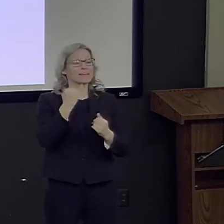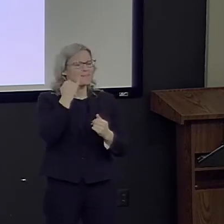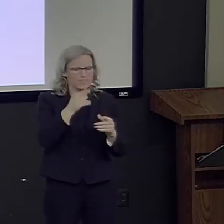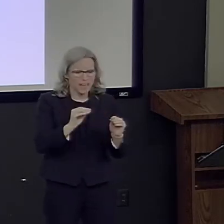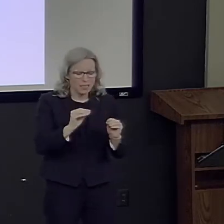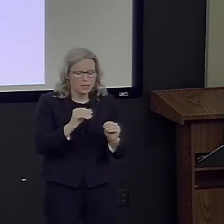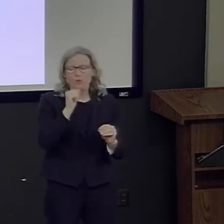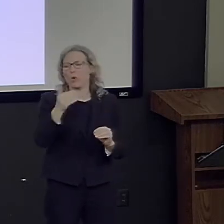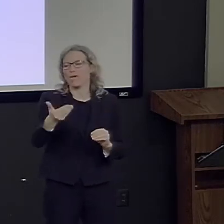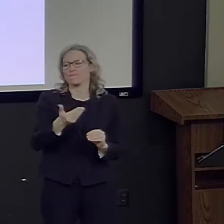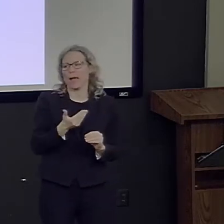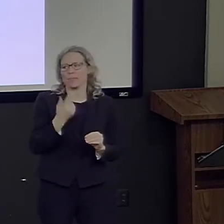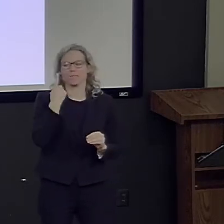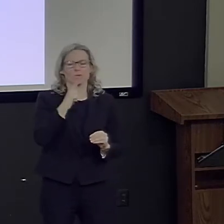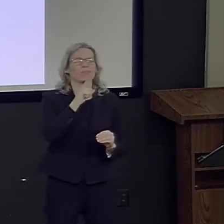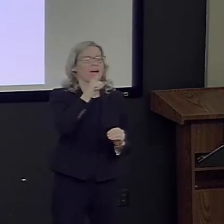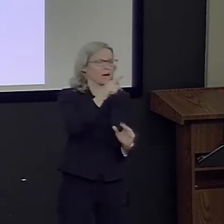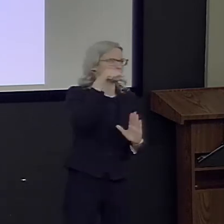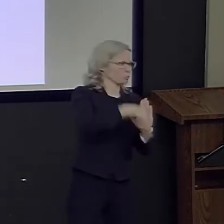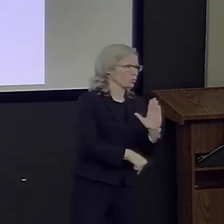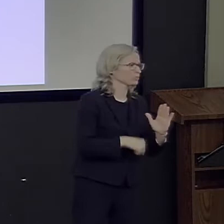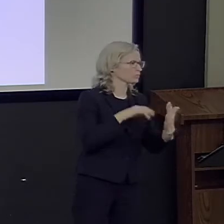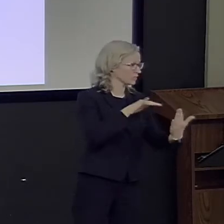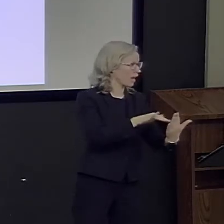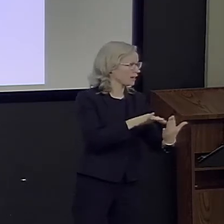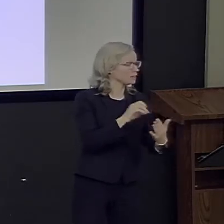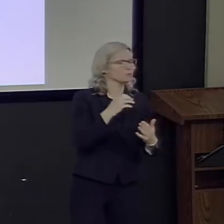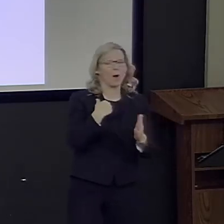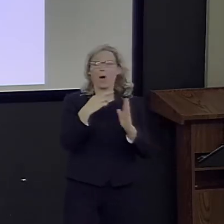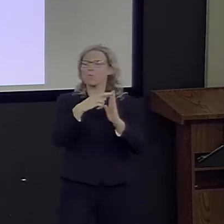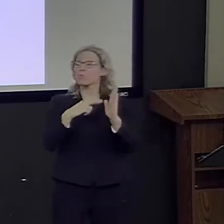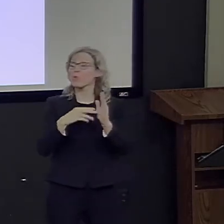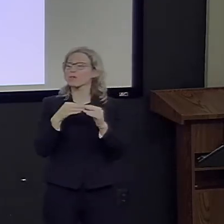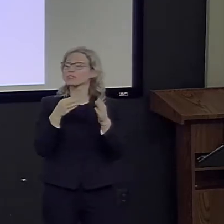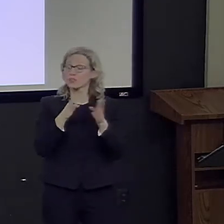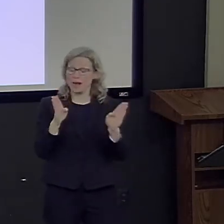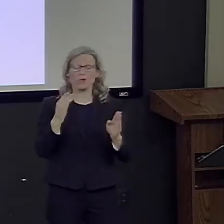that we wish we hadn't have collected. So the rule is if they're in, they're in; if they're out, they're out,